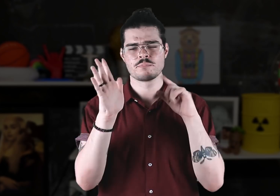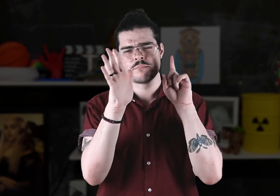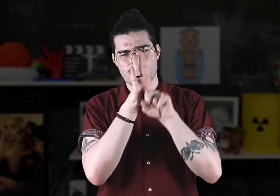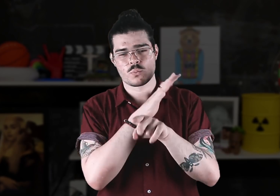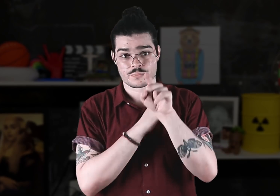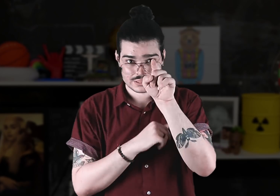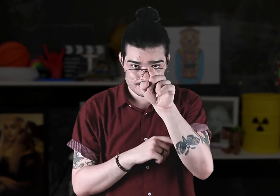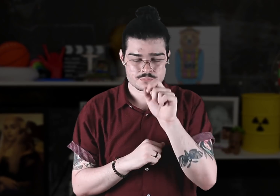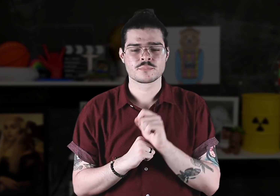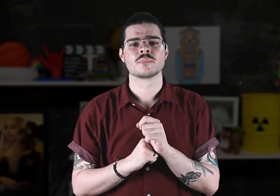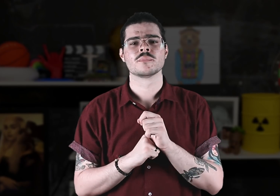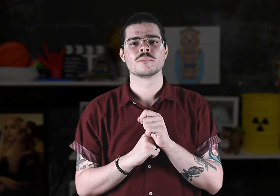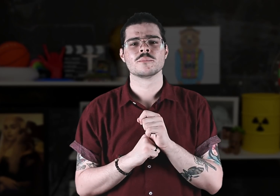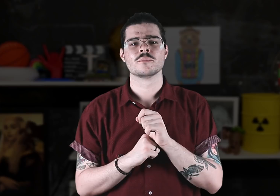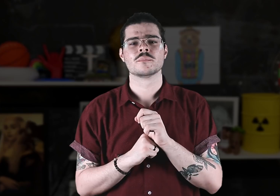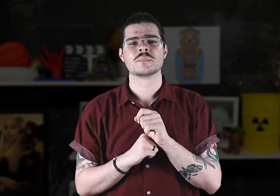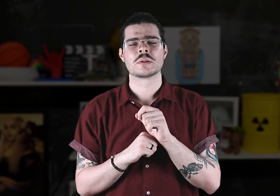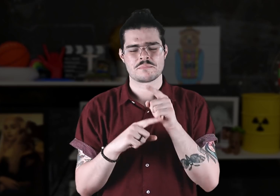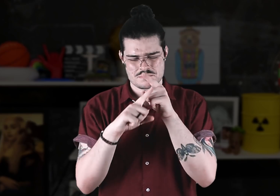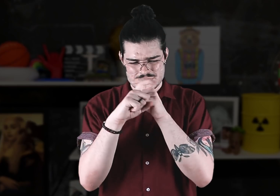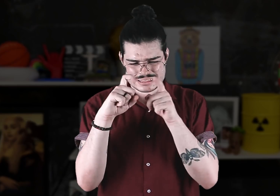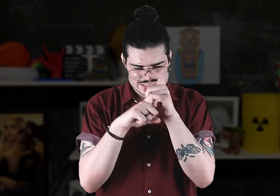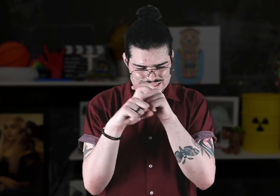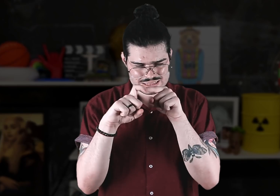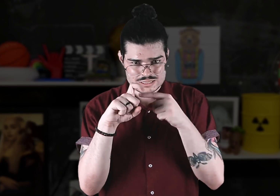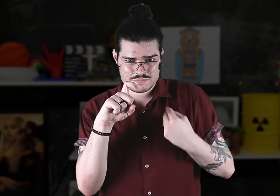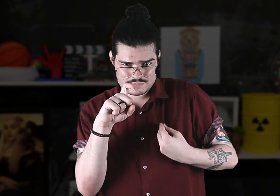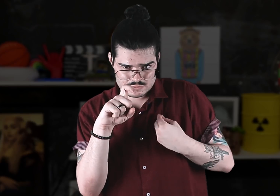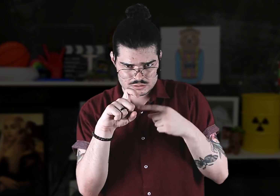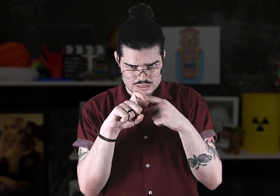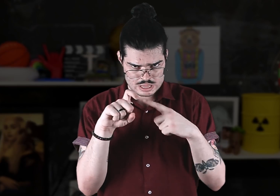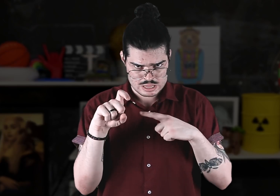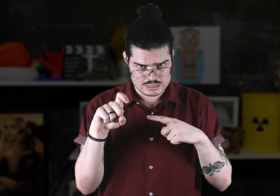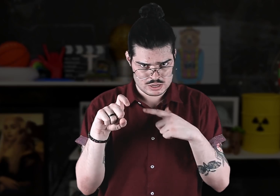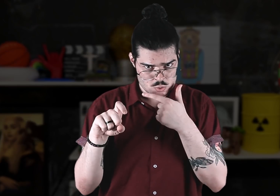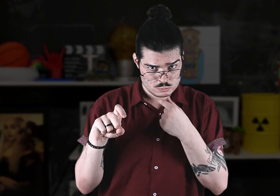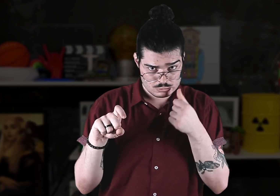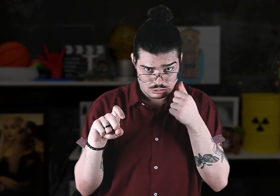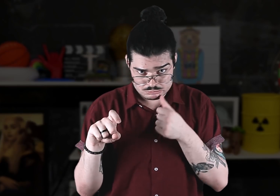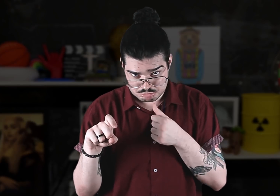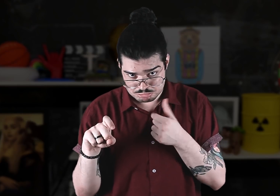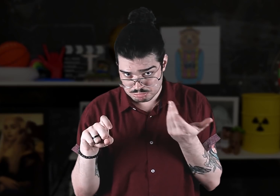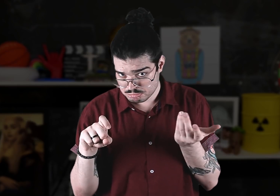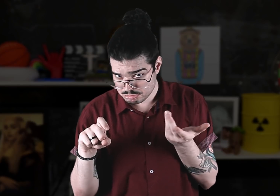I ask you ... Are there male or female microorganisms?